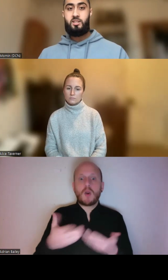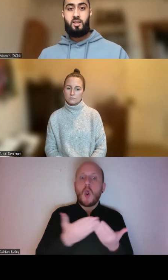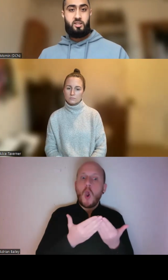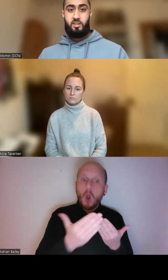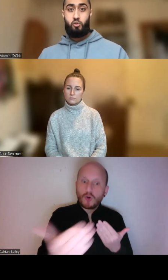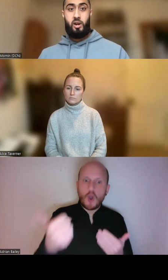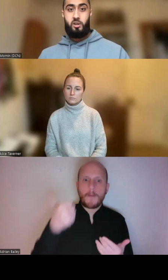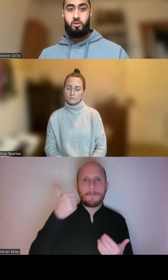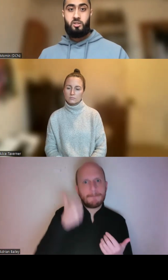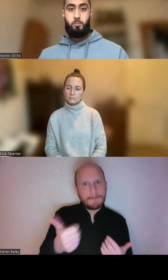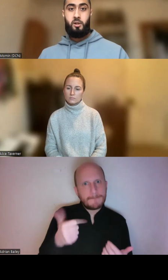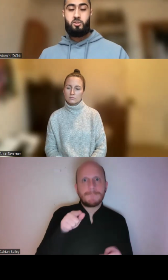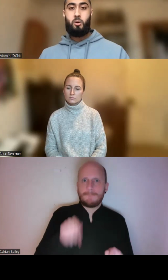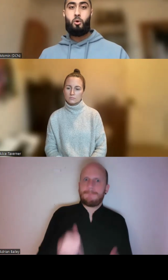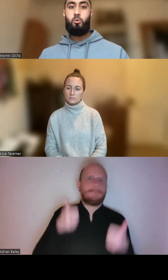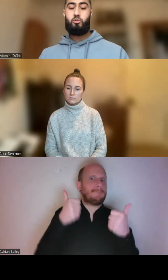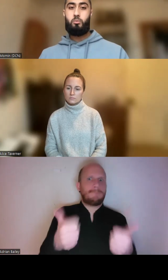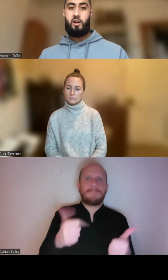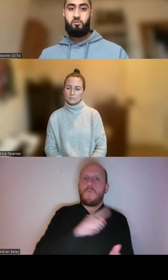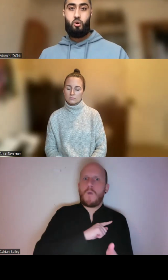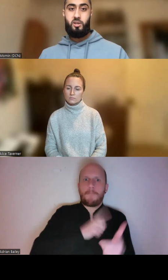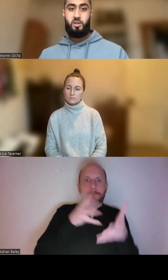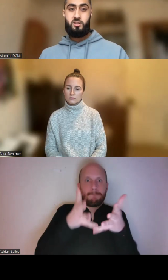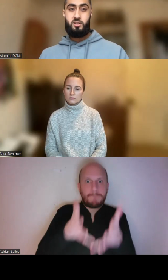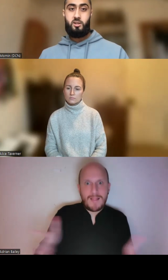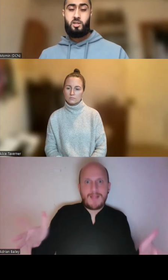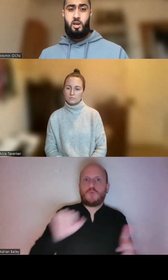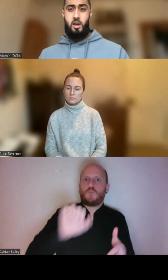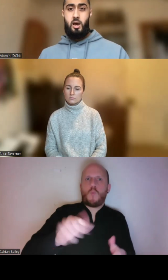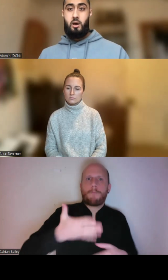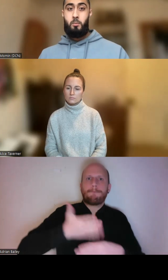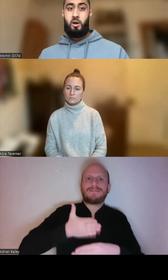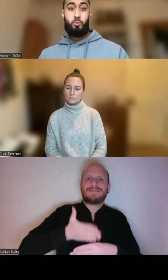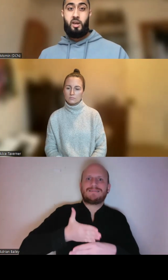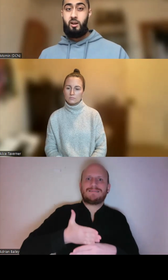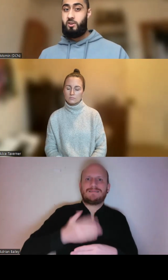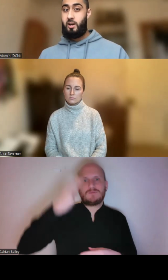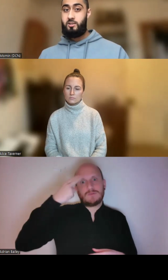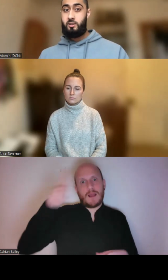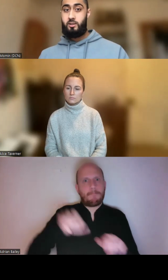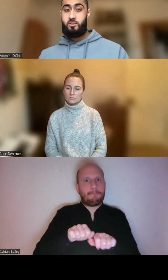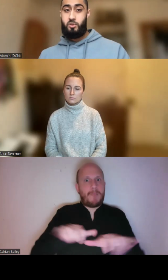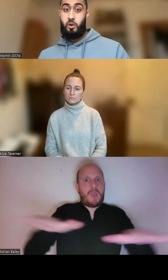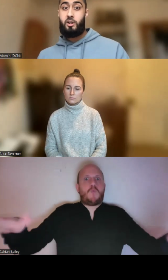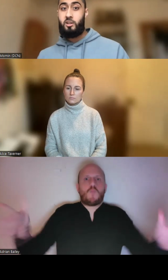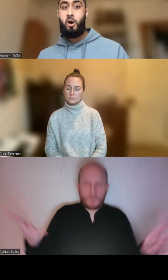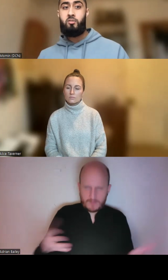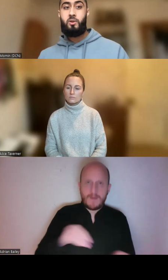is great because it builds up the overall brand of your business and with paid advertising, it's something where it turns off.